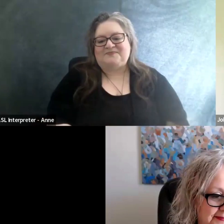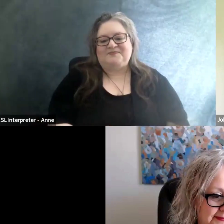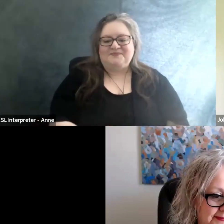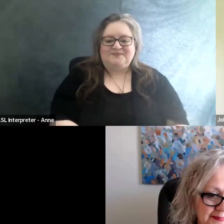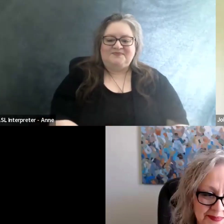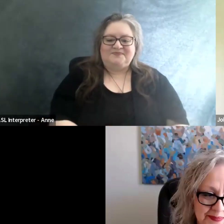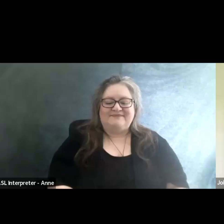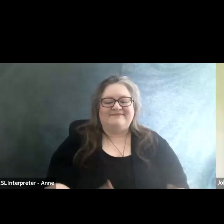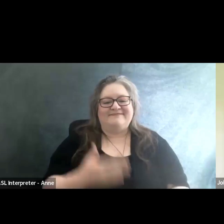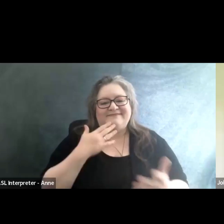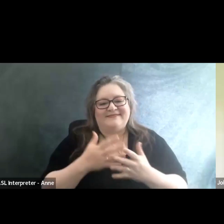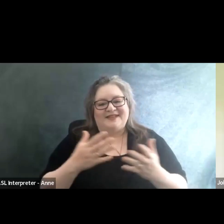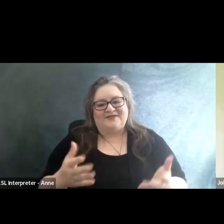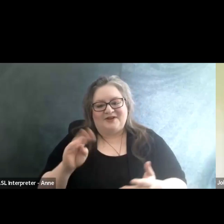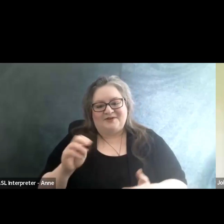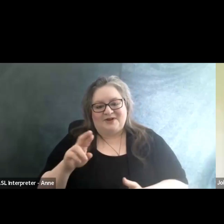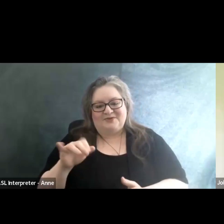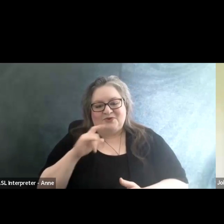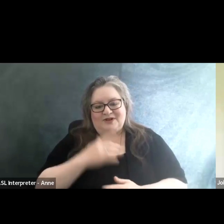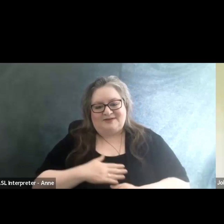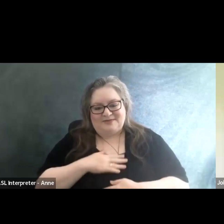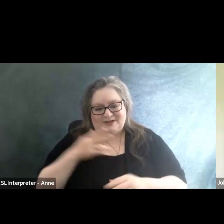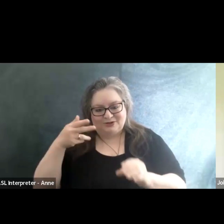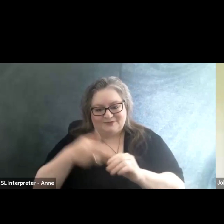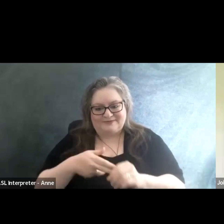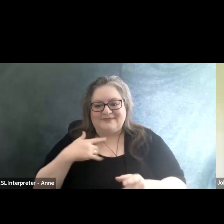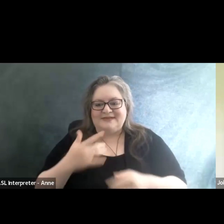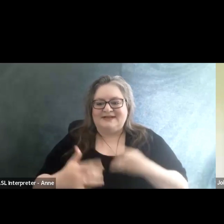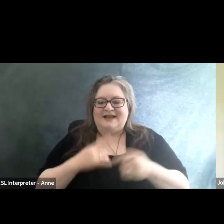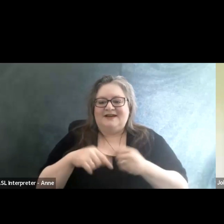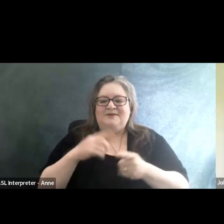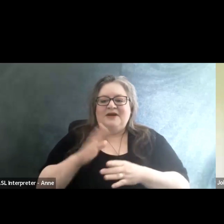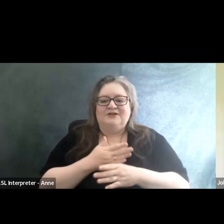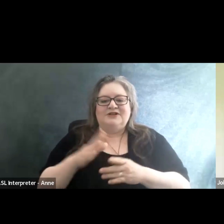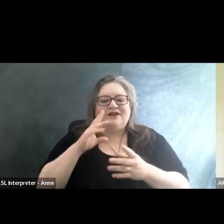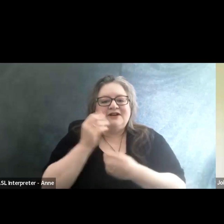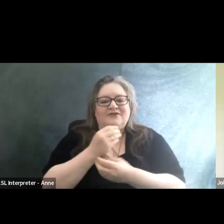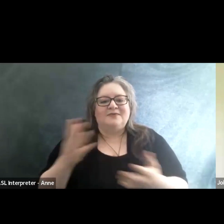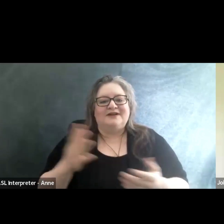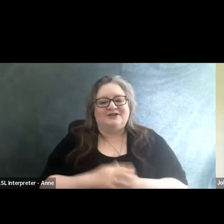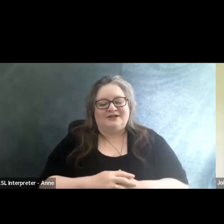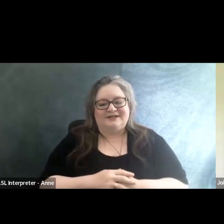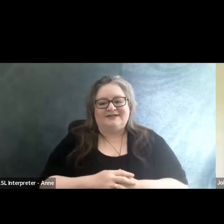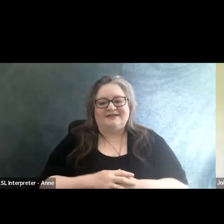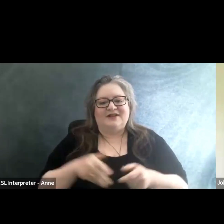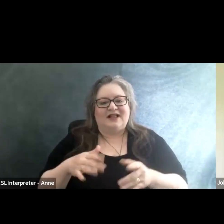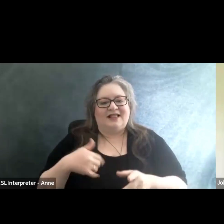John Corrigan: Thank you very much, Maria, and it's real pleasure to be here. I'm excited about sharing this information, so let me get my slides going